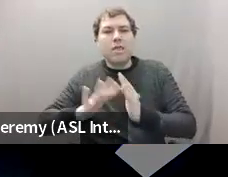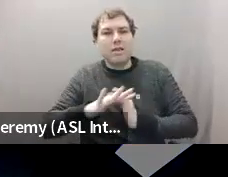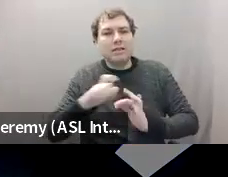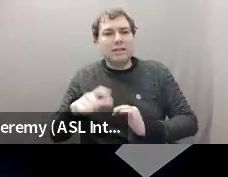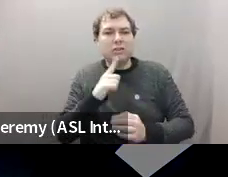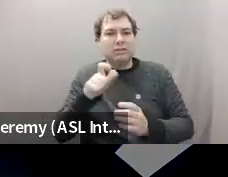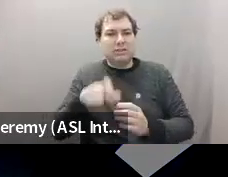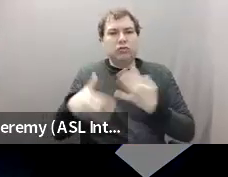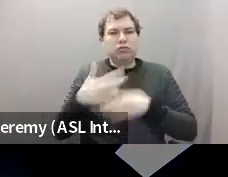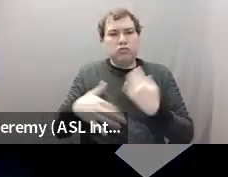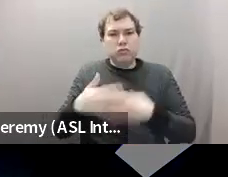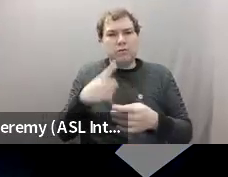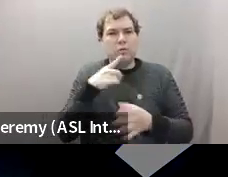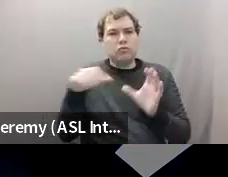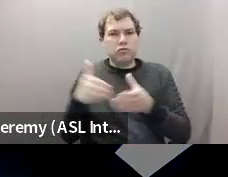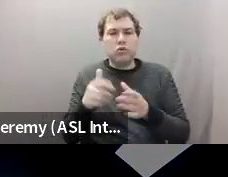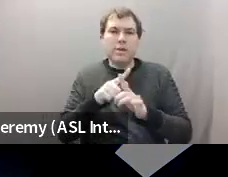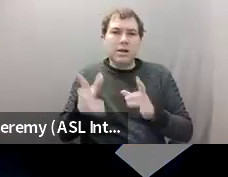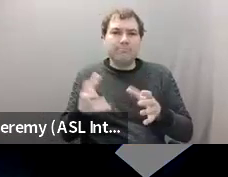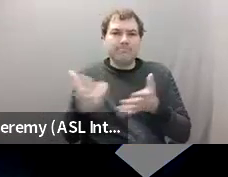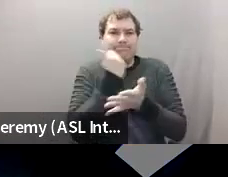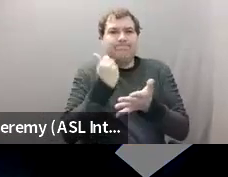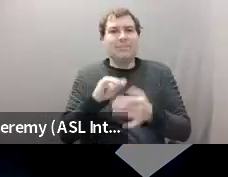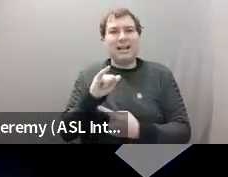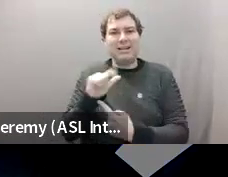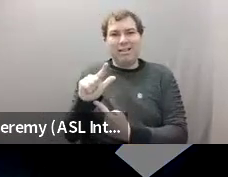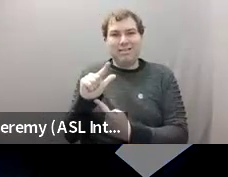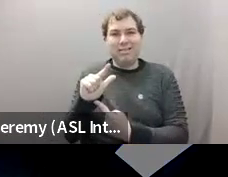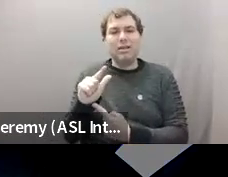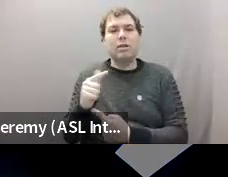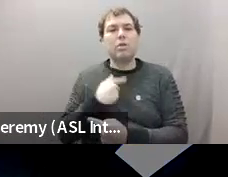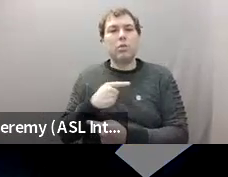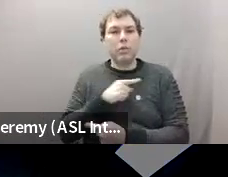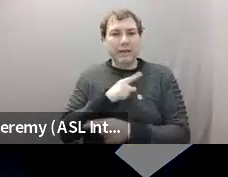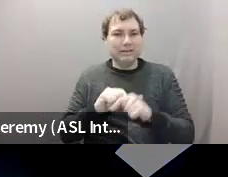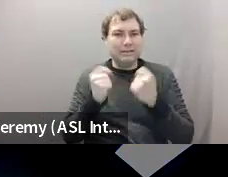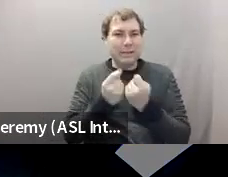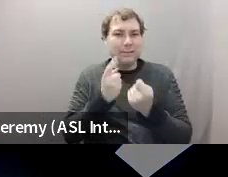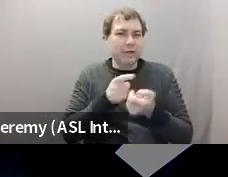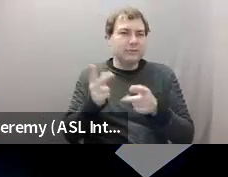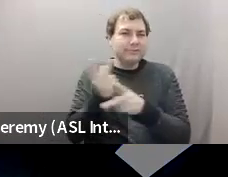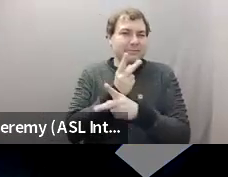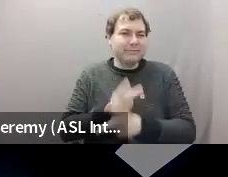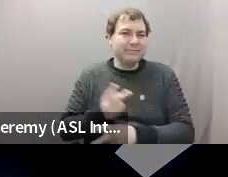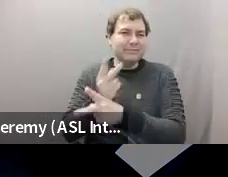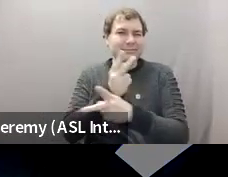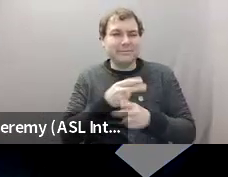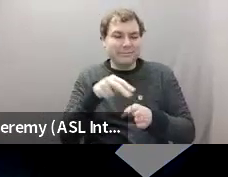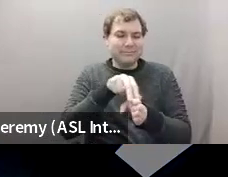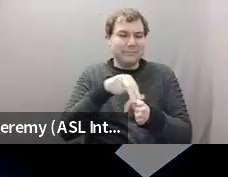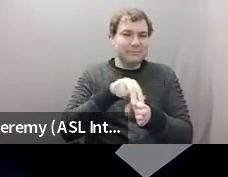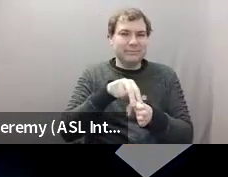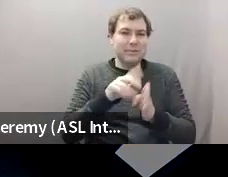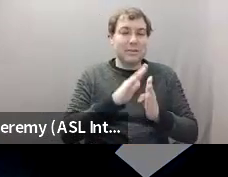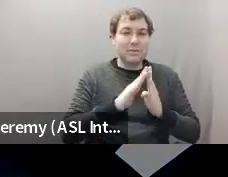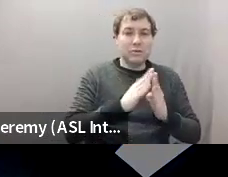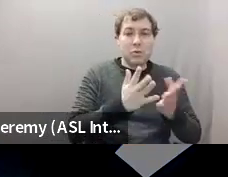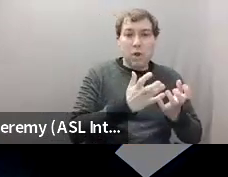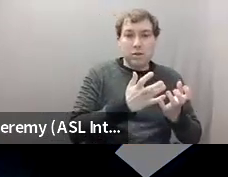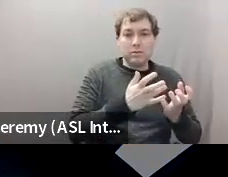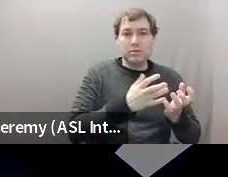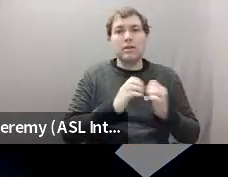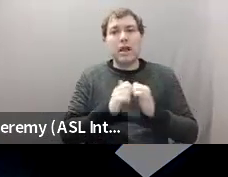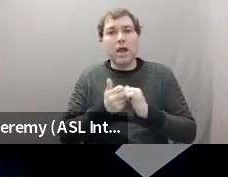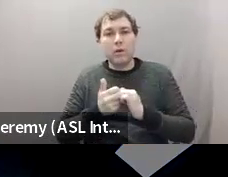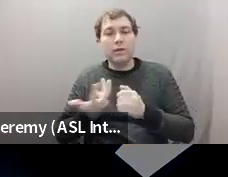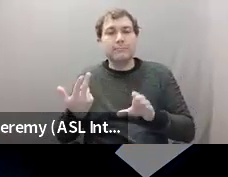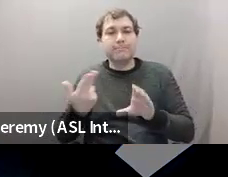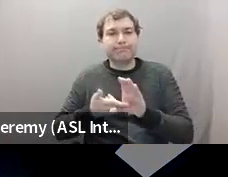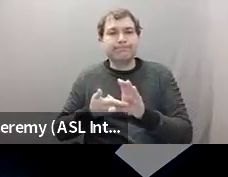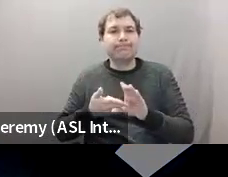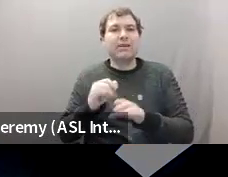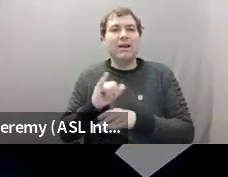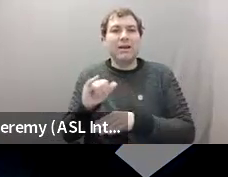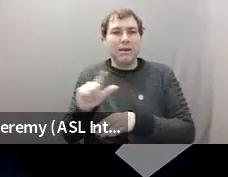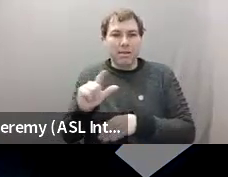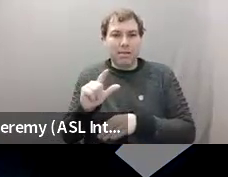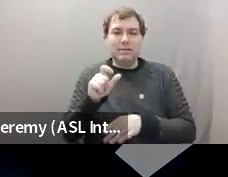Cassidy Thorne: But that doesn't meet. Il, so we are as a team navigating that line between what our community is asking for how we can loop in Il and still meet the needs.